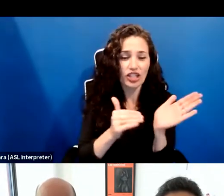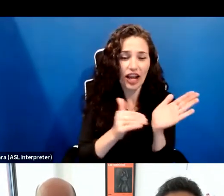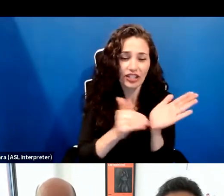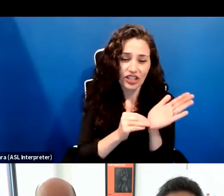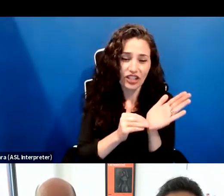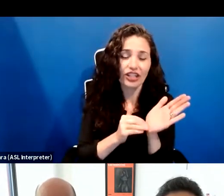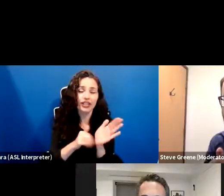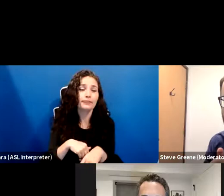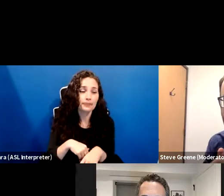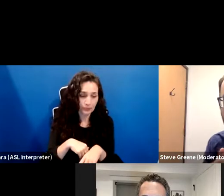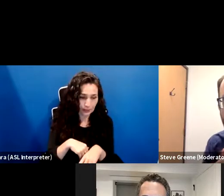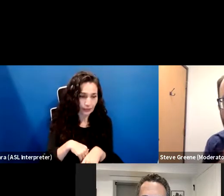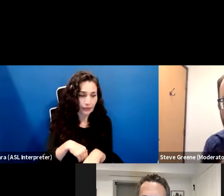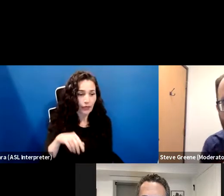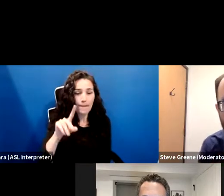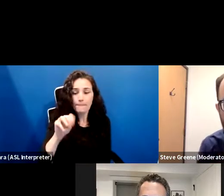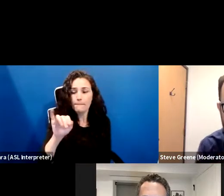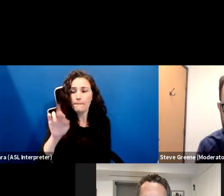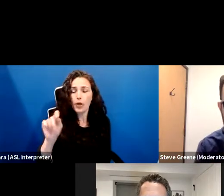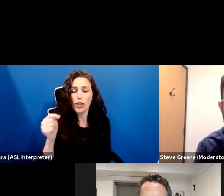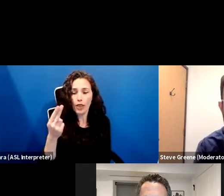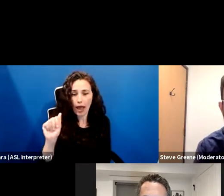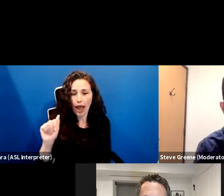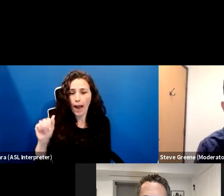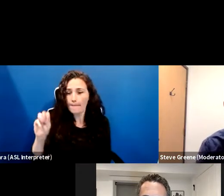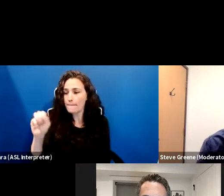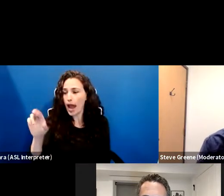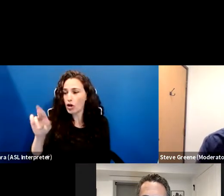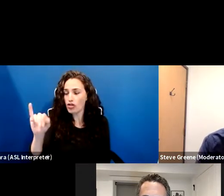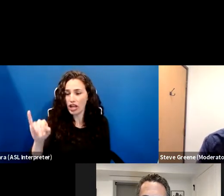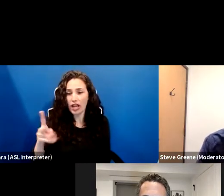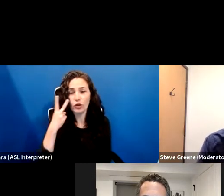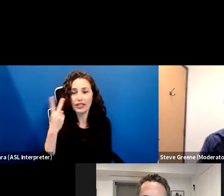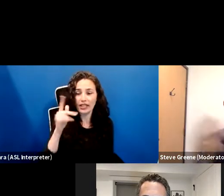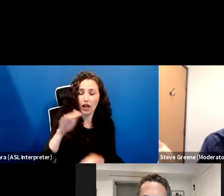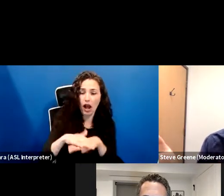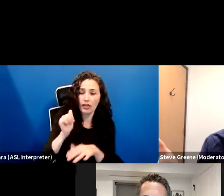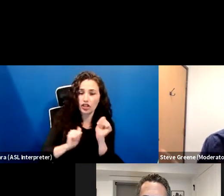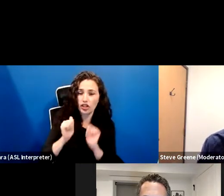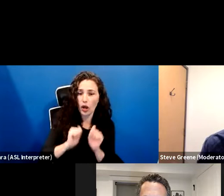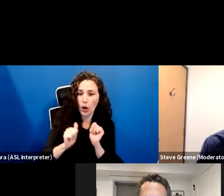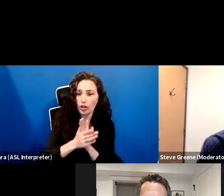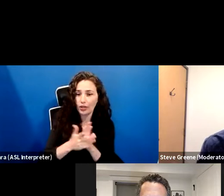who is Doctor of emergency medicine, who you've seen on the show. Mirtha, thank you so much for joining us.